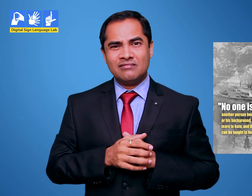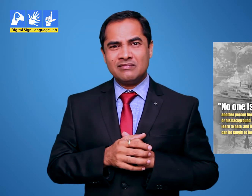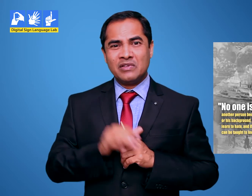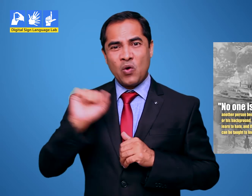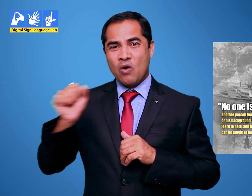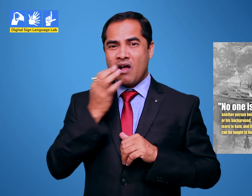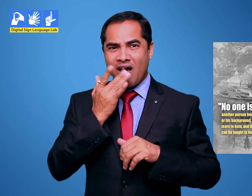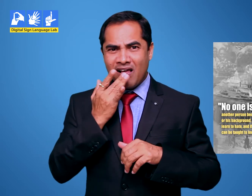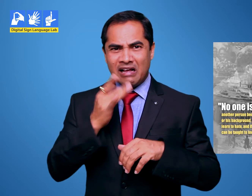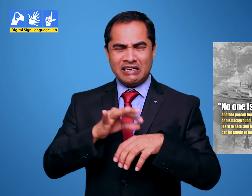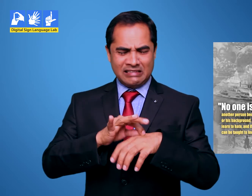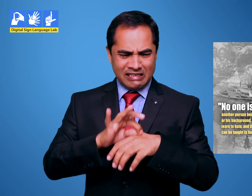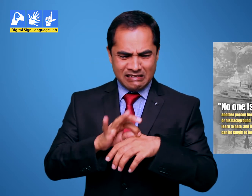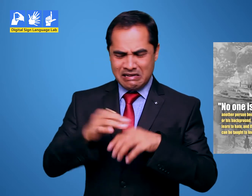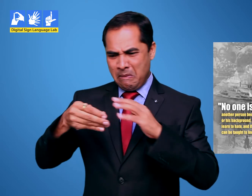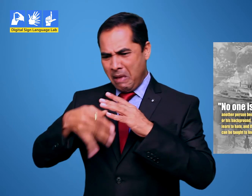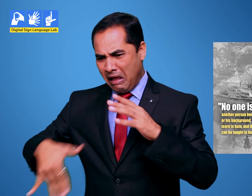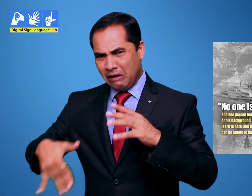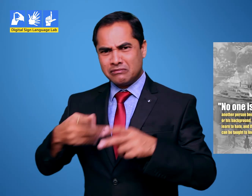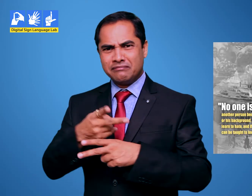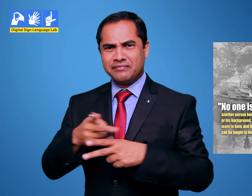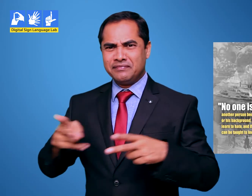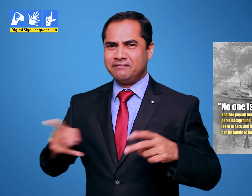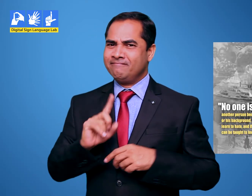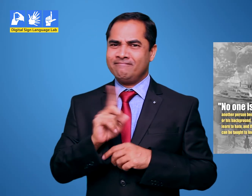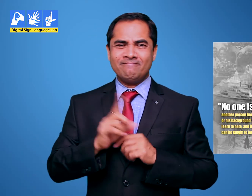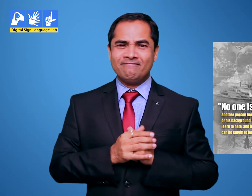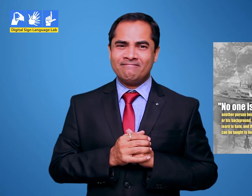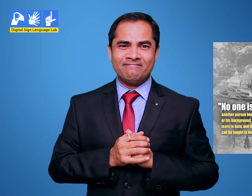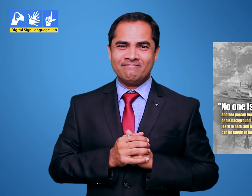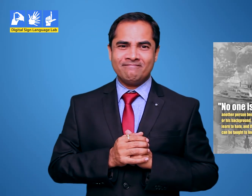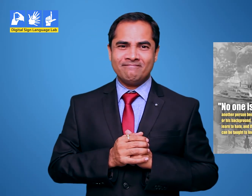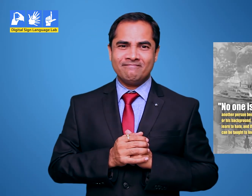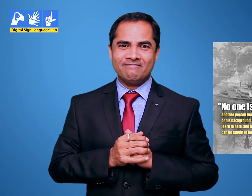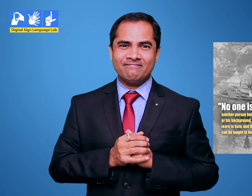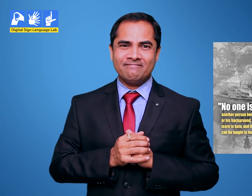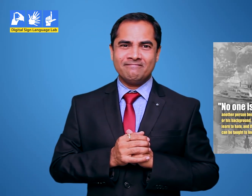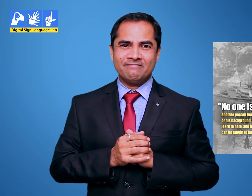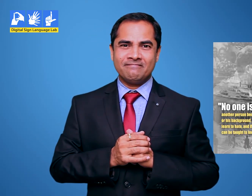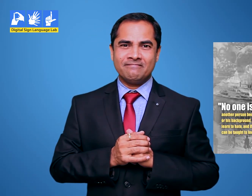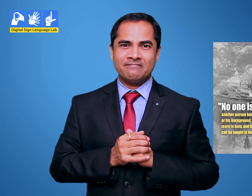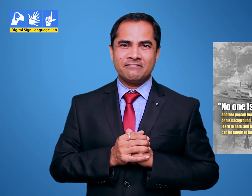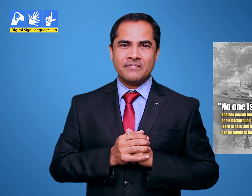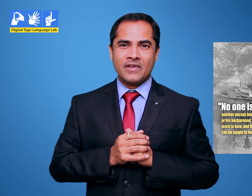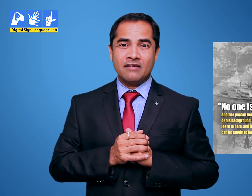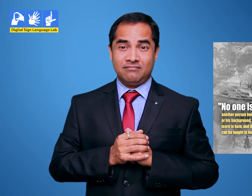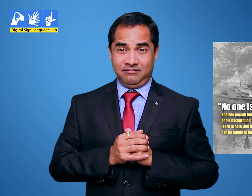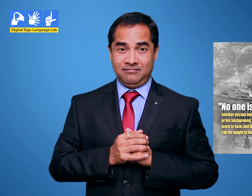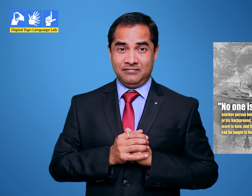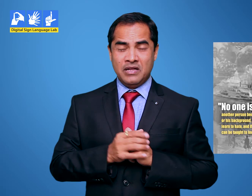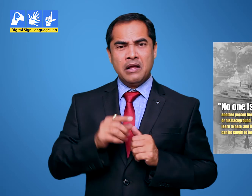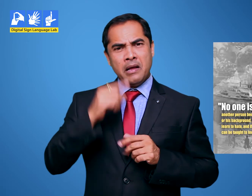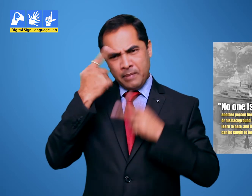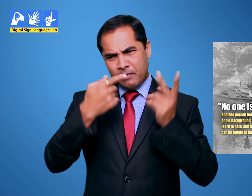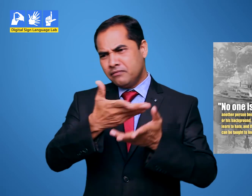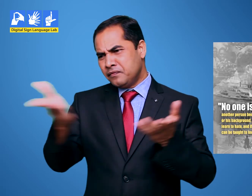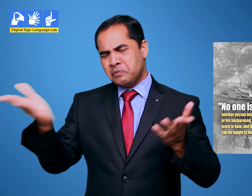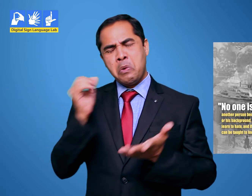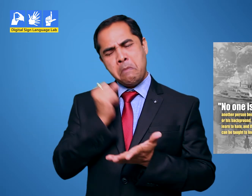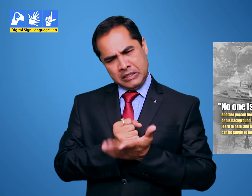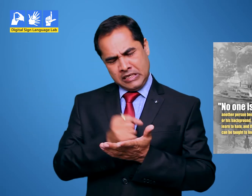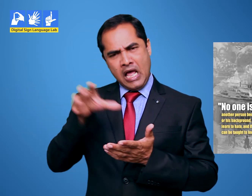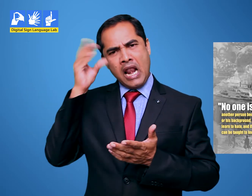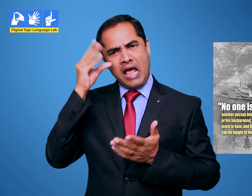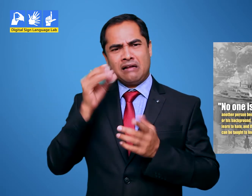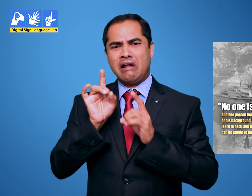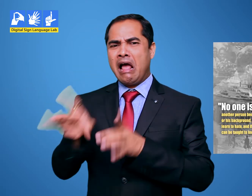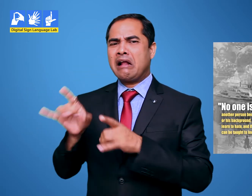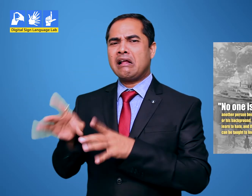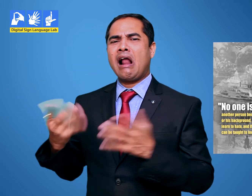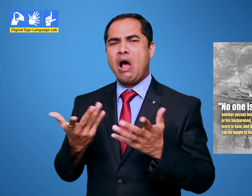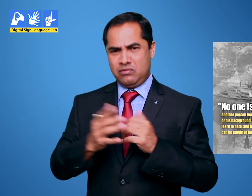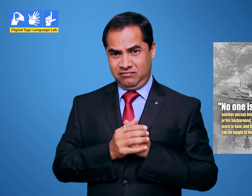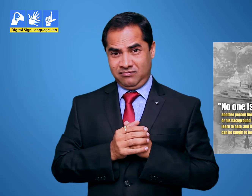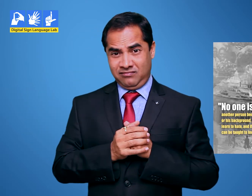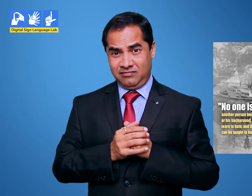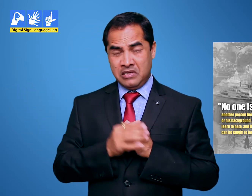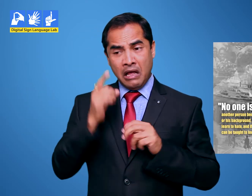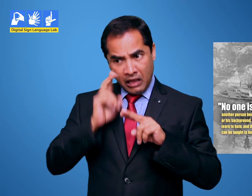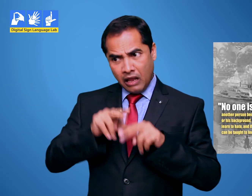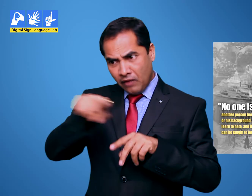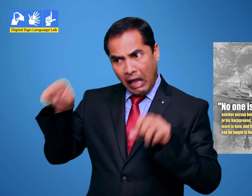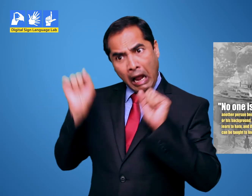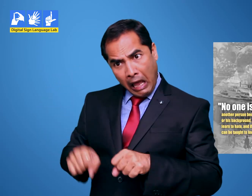background or his religion. People must learn to hate and if they can learn to